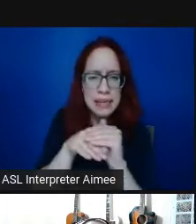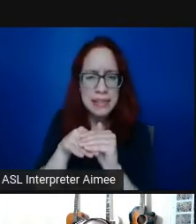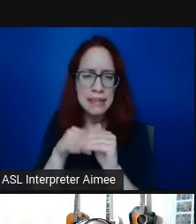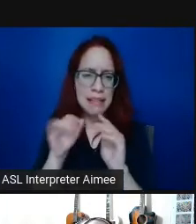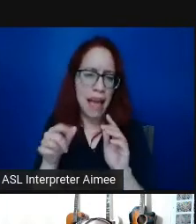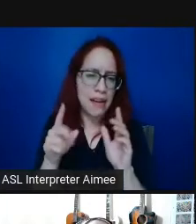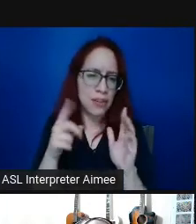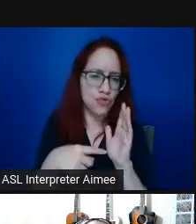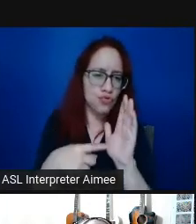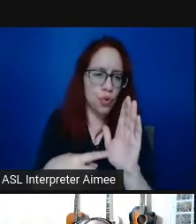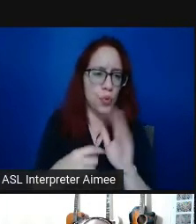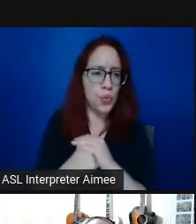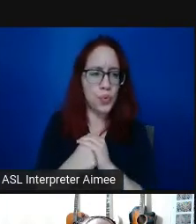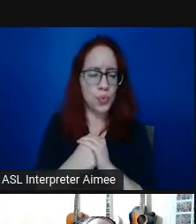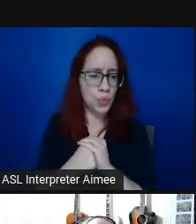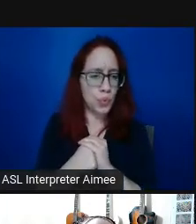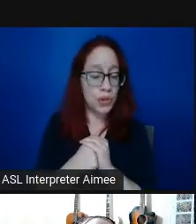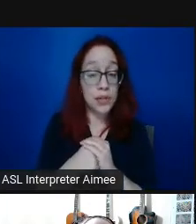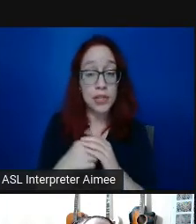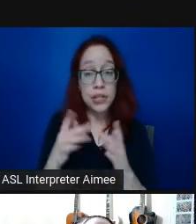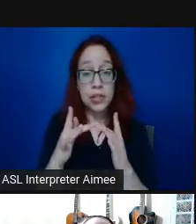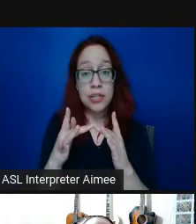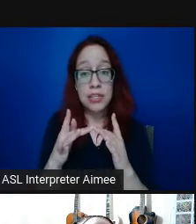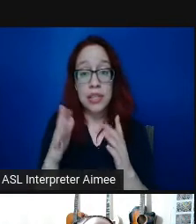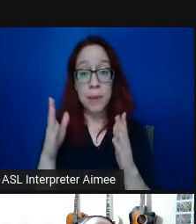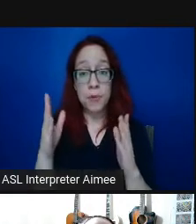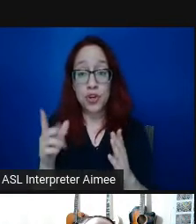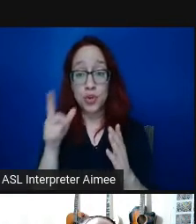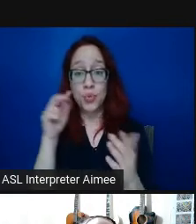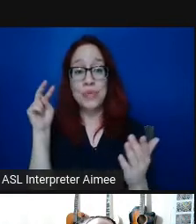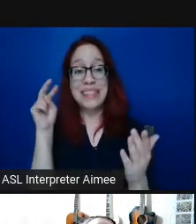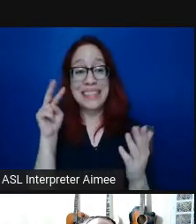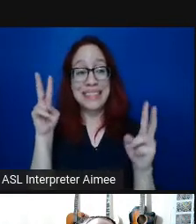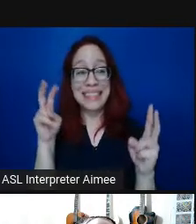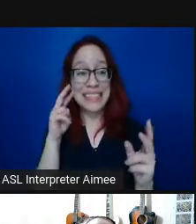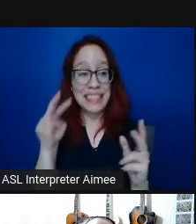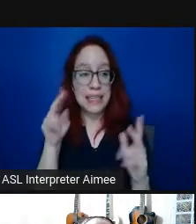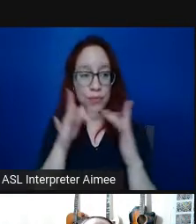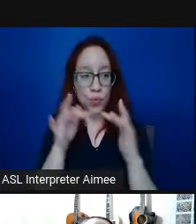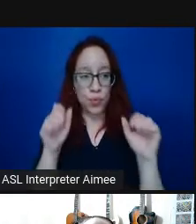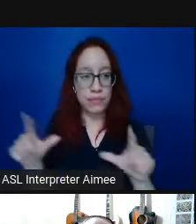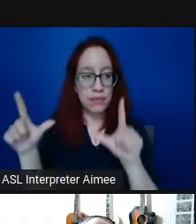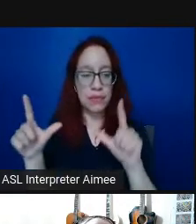Stuff that the site visitor actually gets in the browser. I'm not going to talk about the admin area at all apart